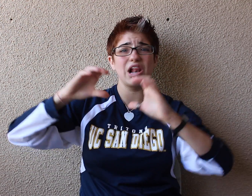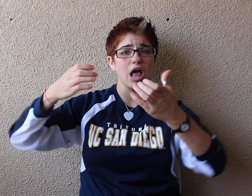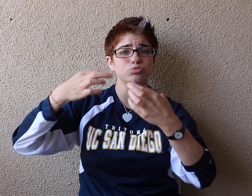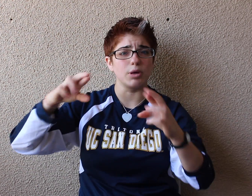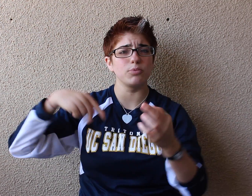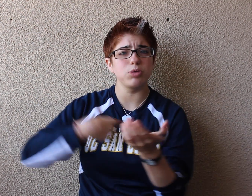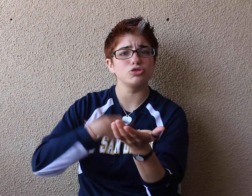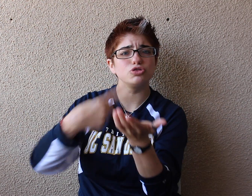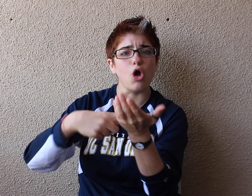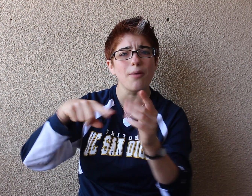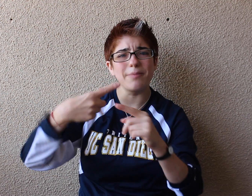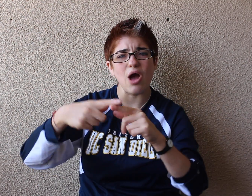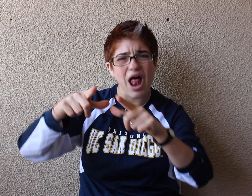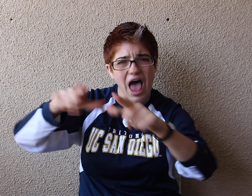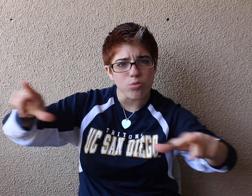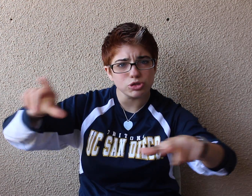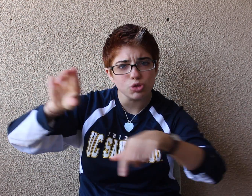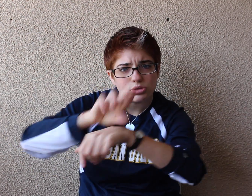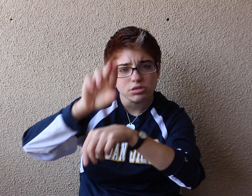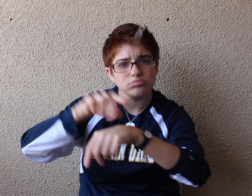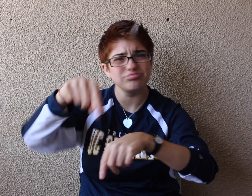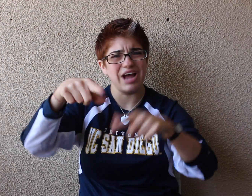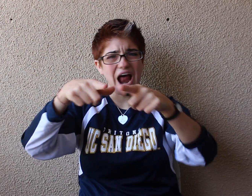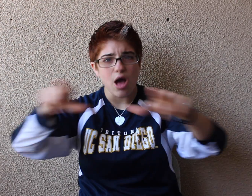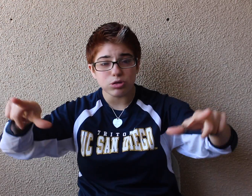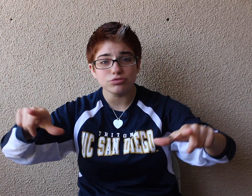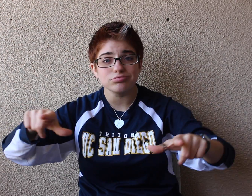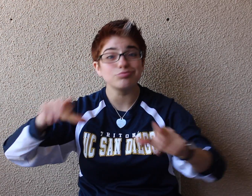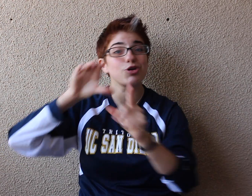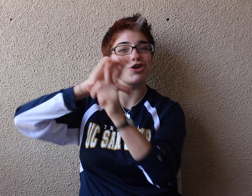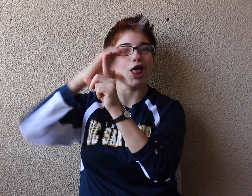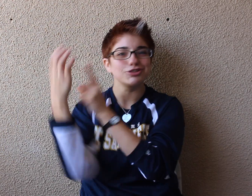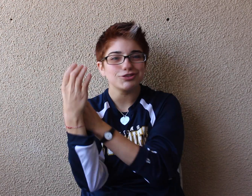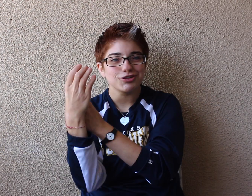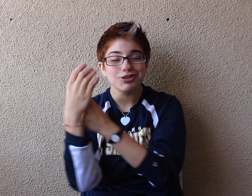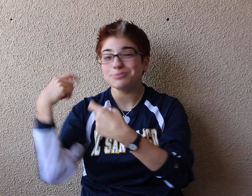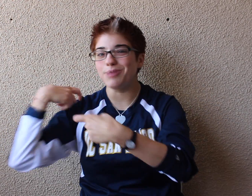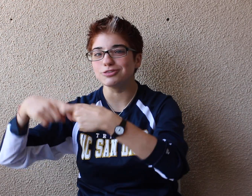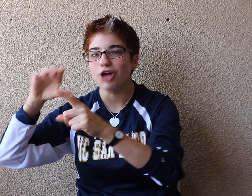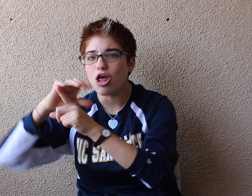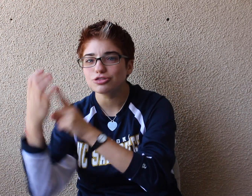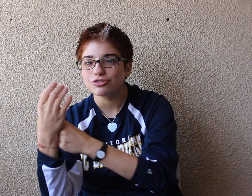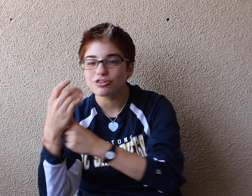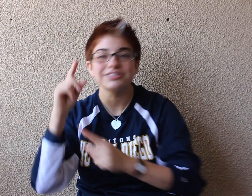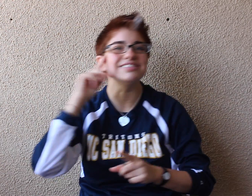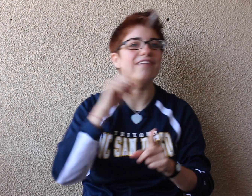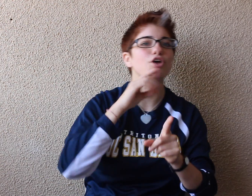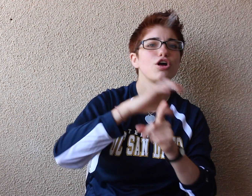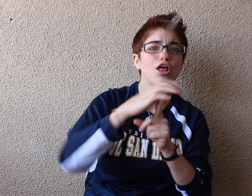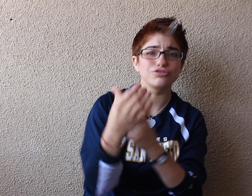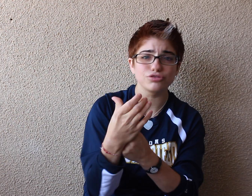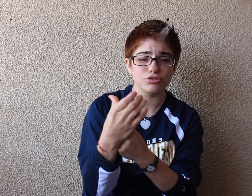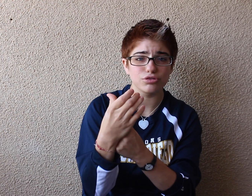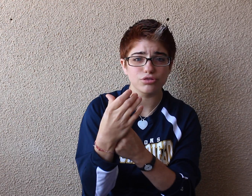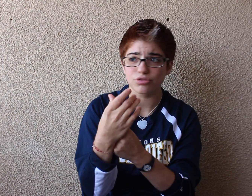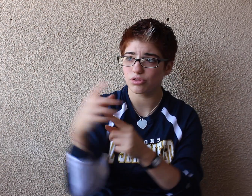So, in our class, we talk about languages and cultures that come with it. Some would discuss about Spanish culture, and we would share about Deaf culture.